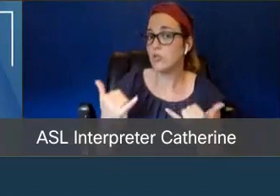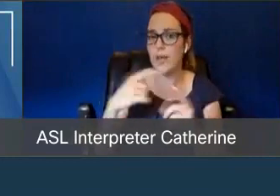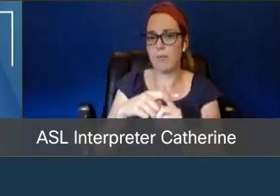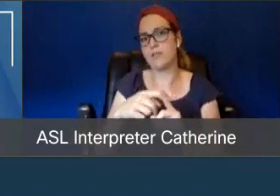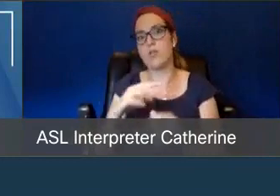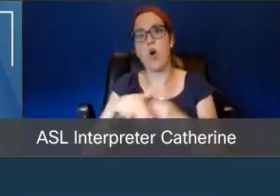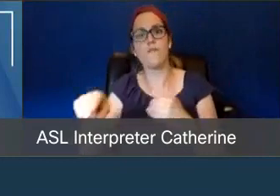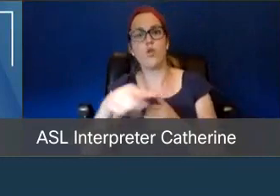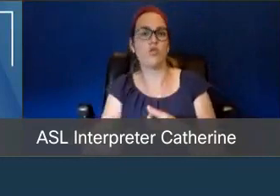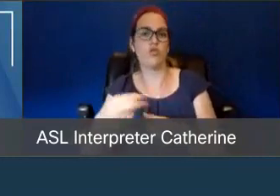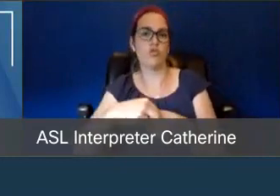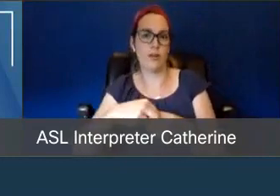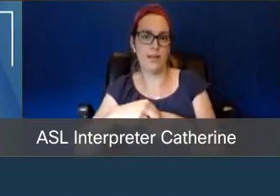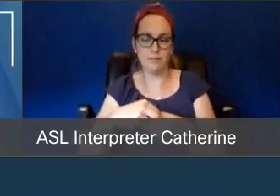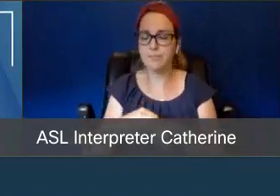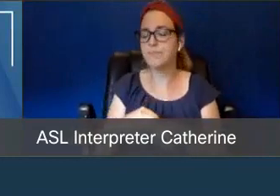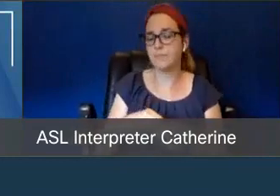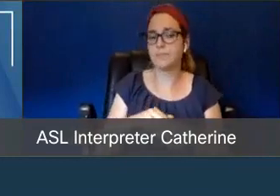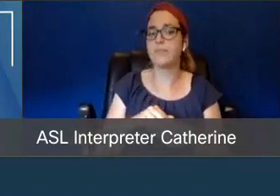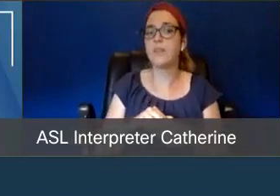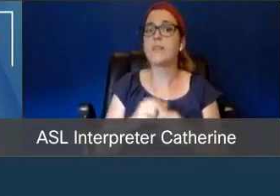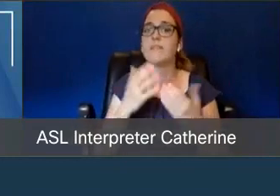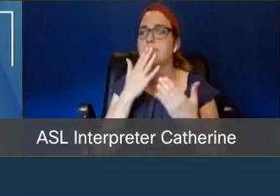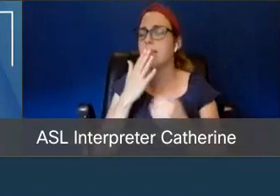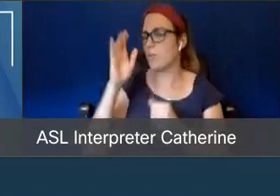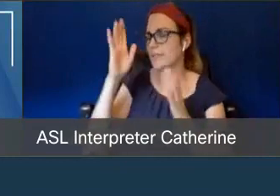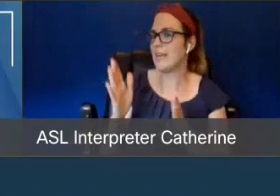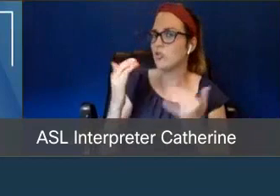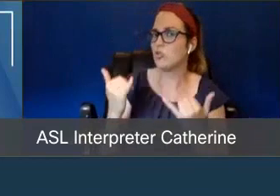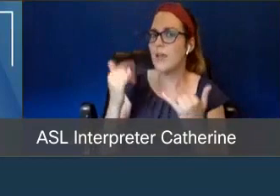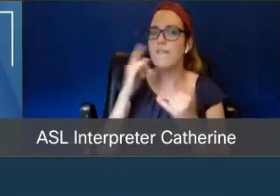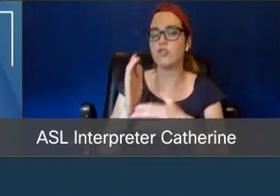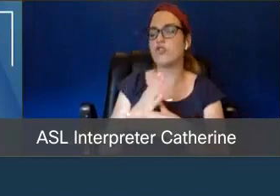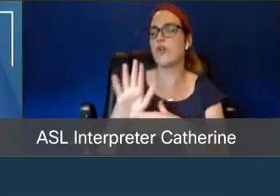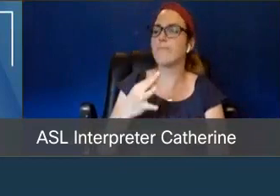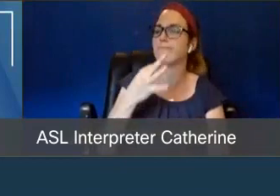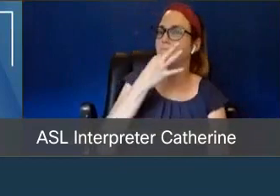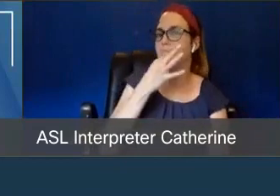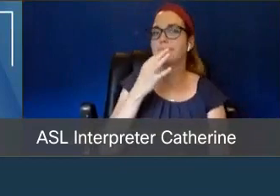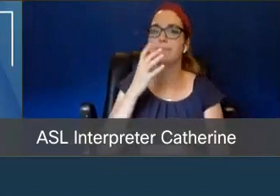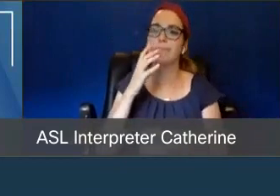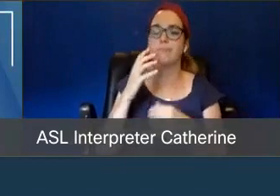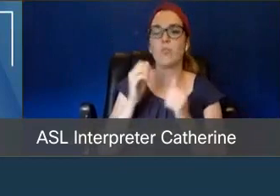and the Honorable Craig Hannah for sharing their knowledge and expertise with us. We look forward to a great discussion